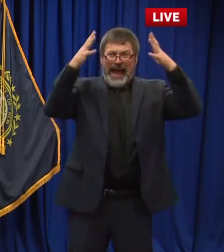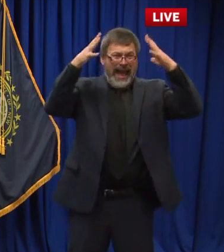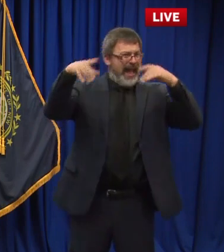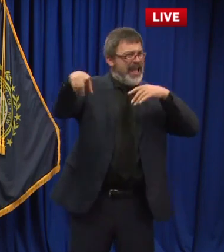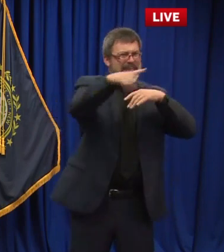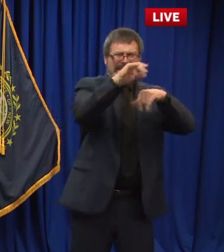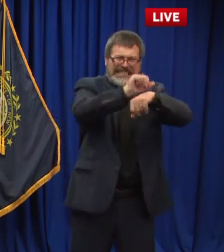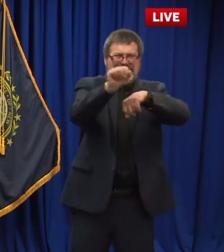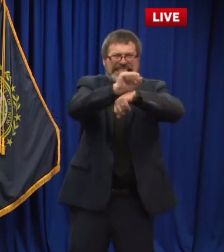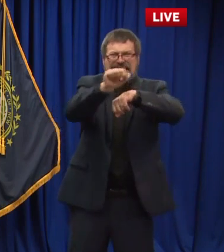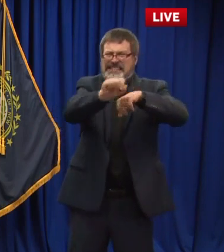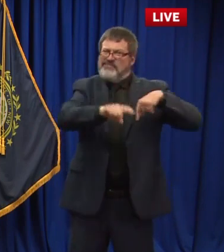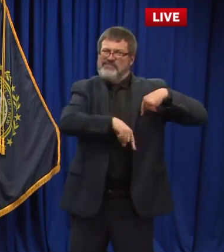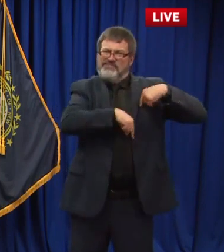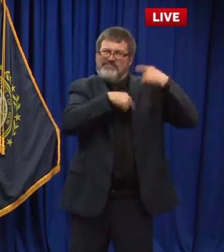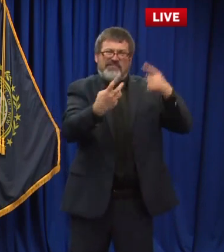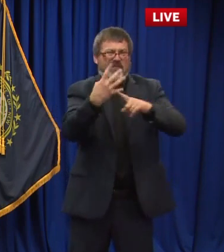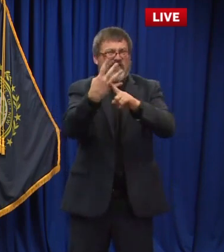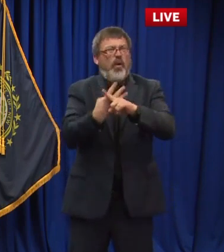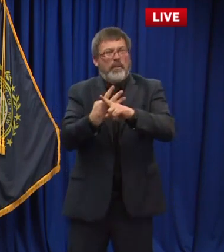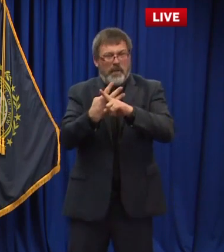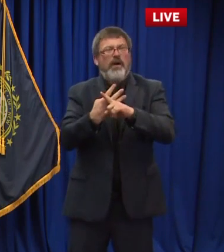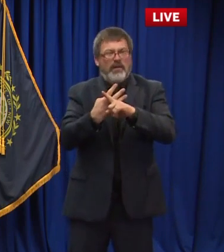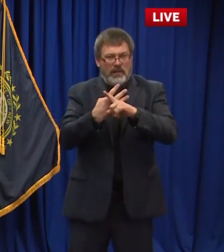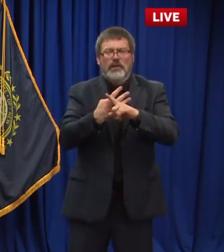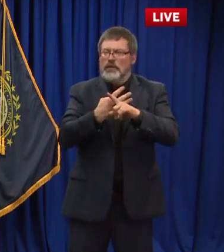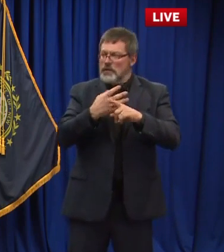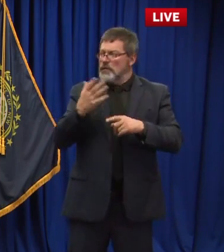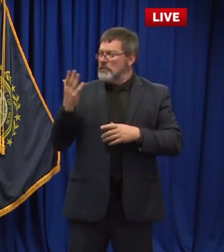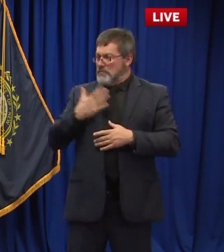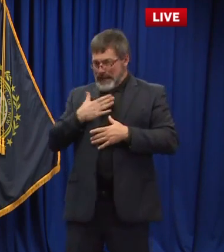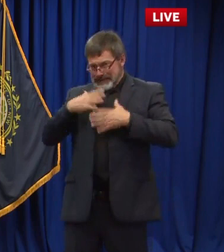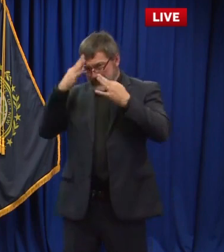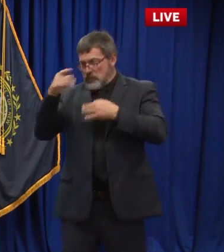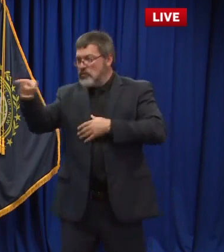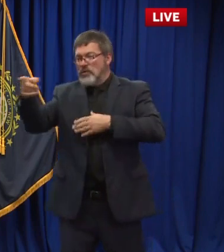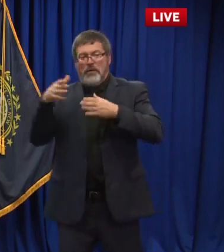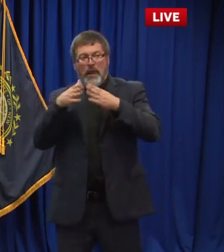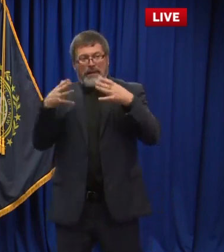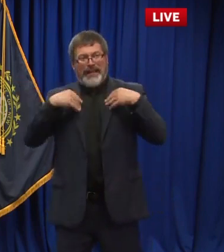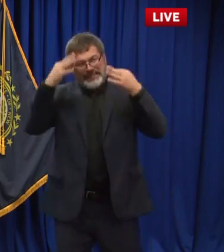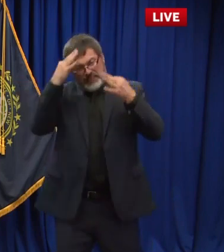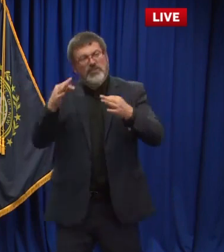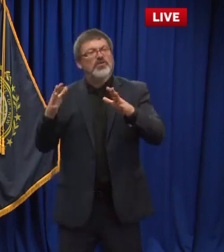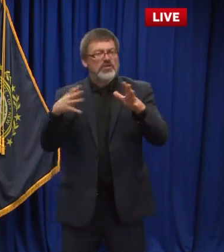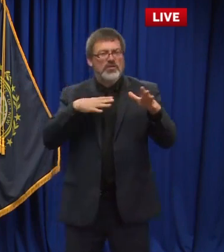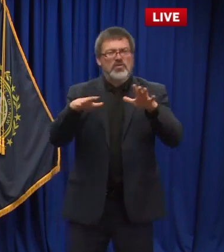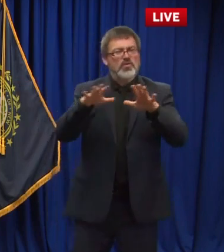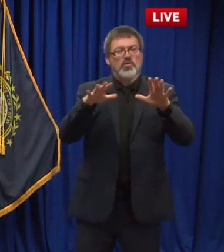WE ARE DOING WELL AS A STATE, AND THE CITIZENS DESERVE ALL THE CREDIT.